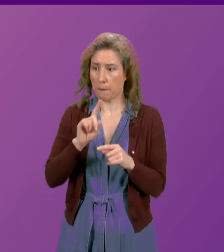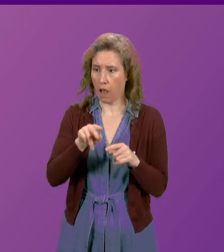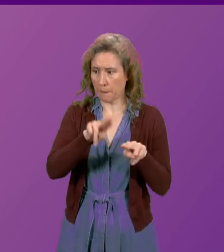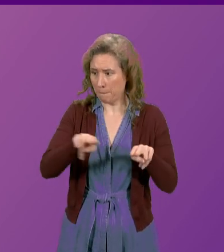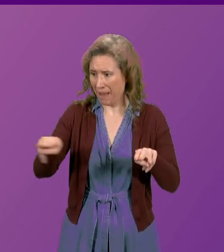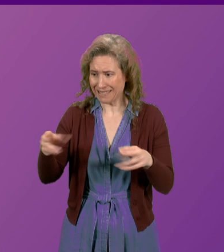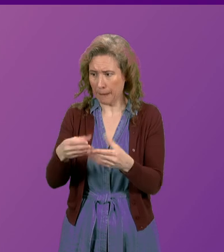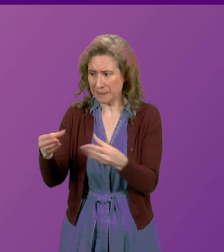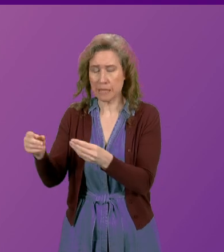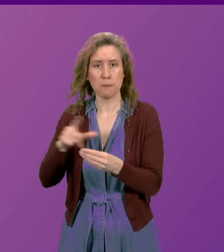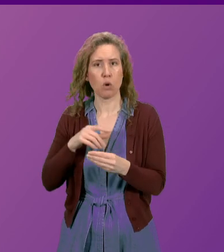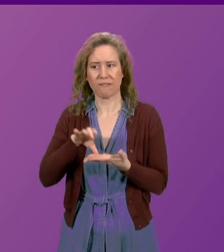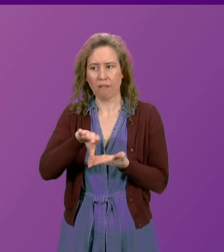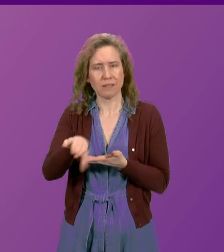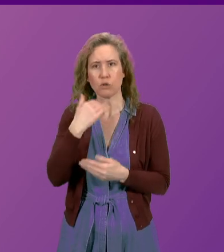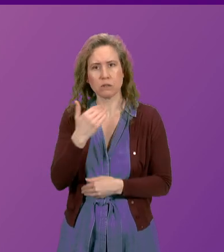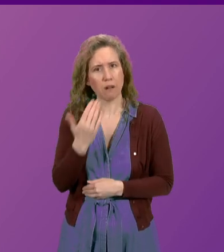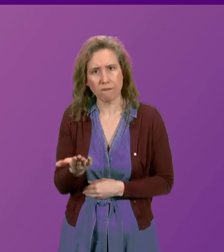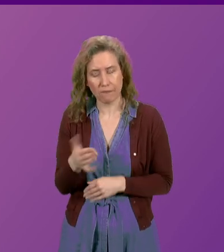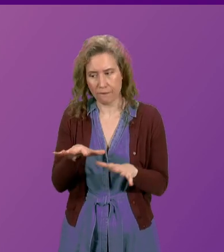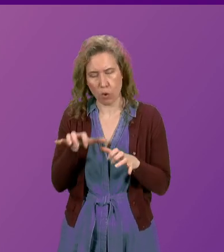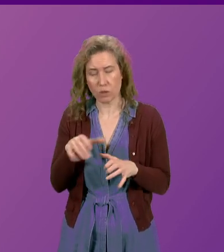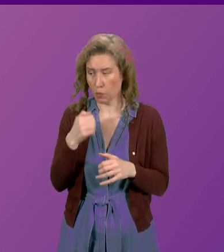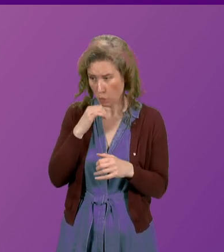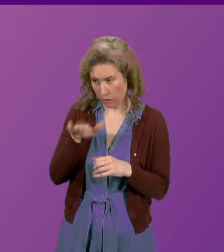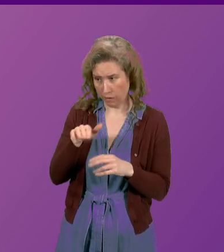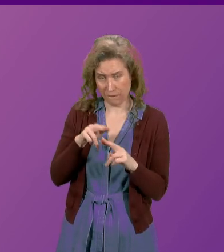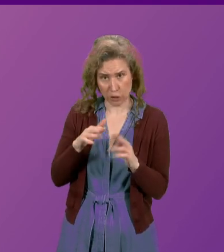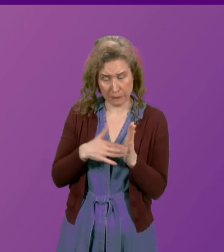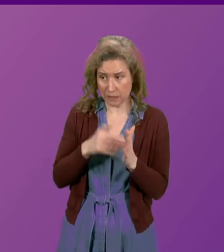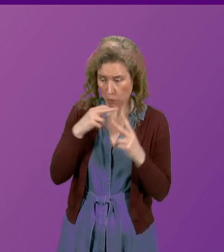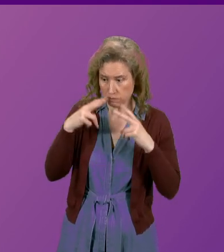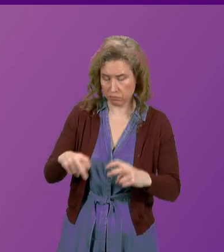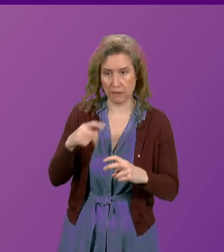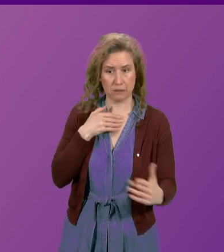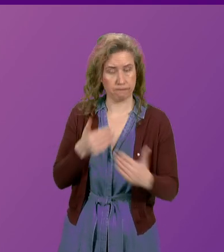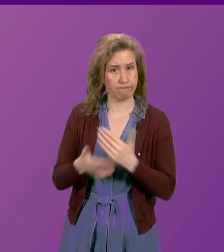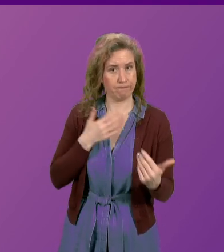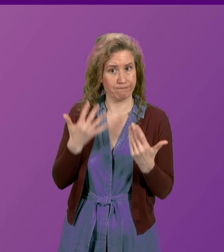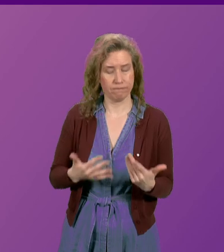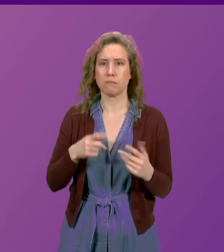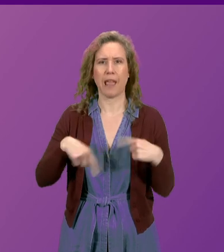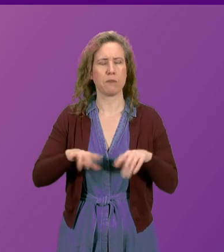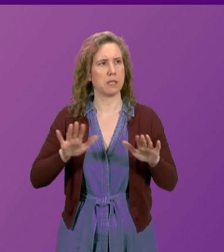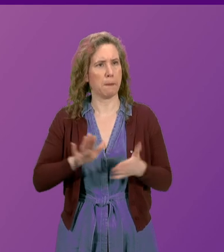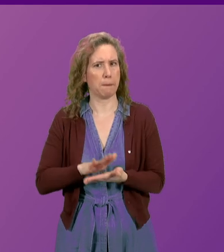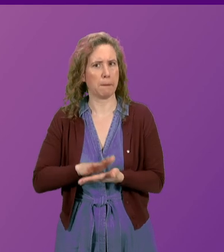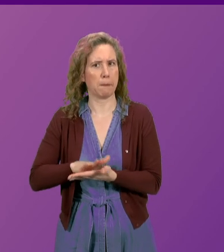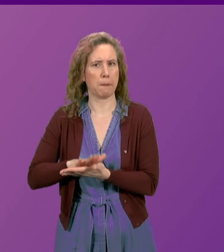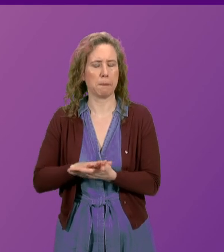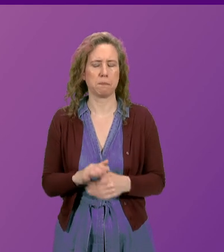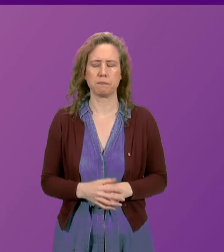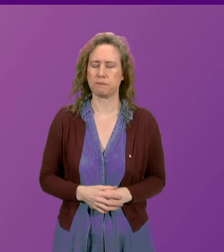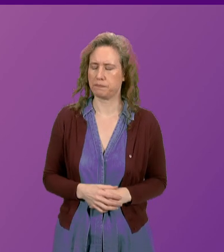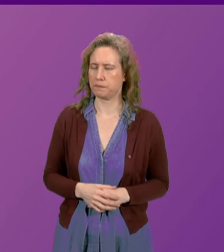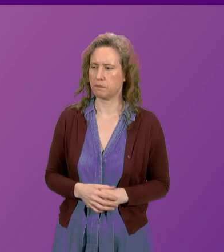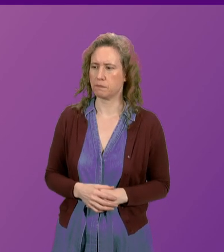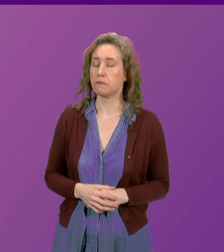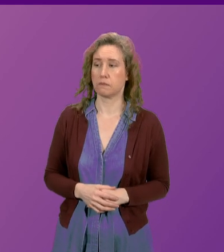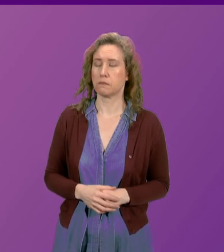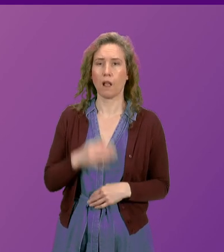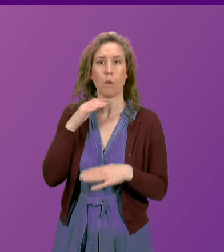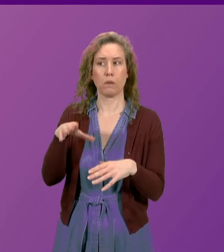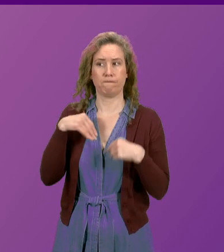has been frozen. Will the First Minister look at that immediately and sort it out?